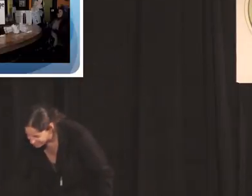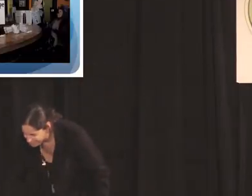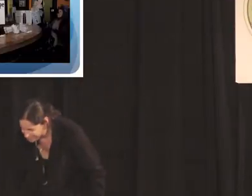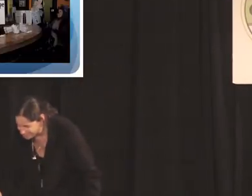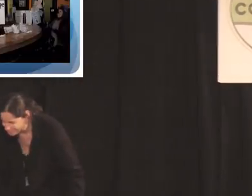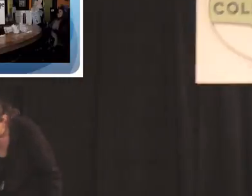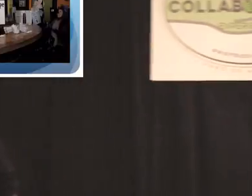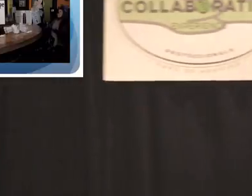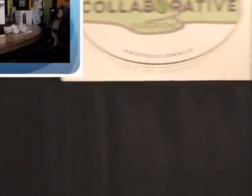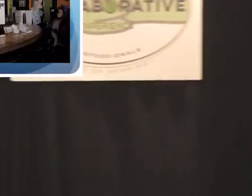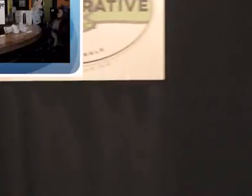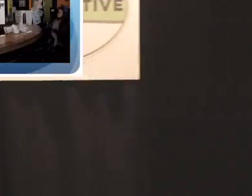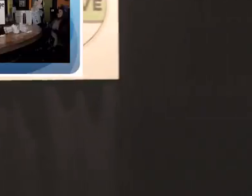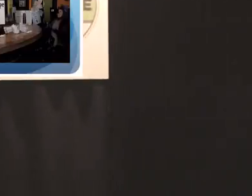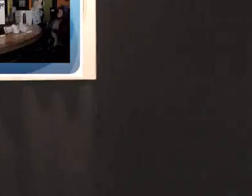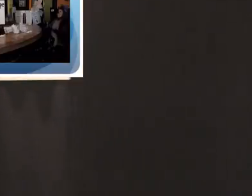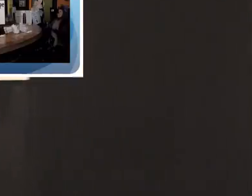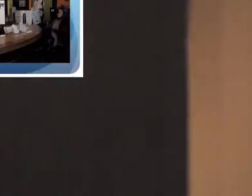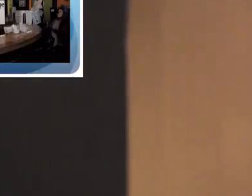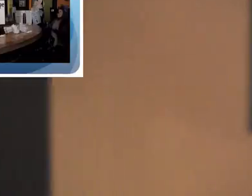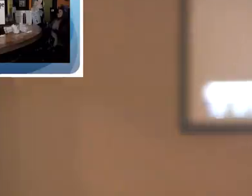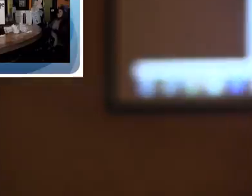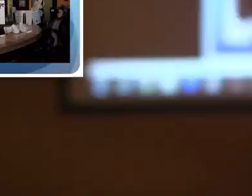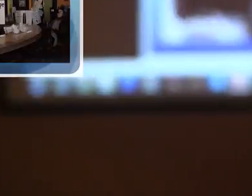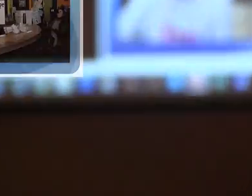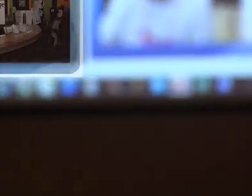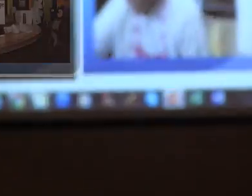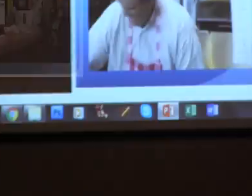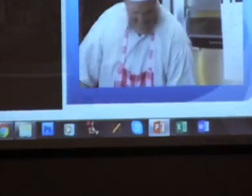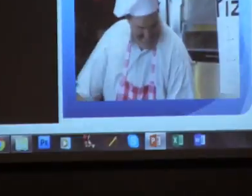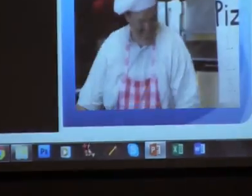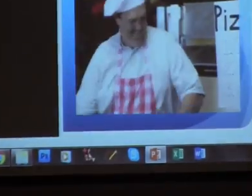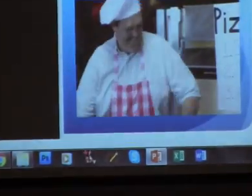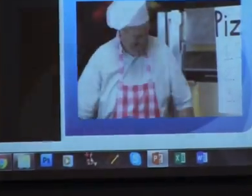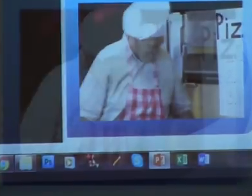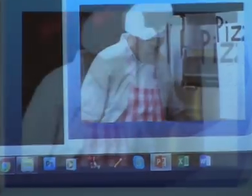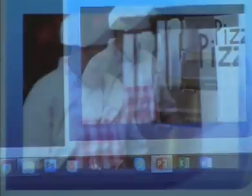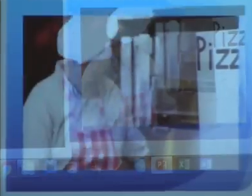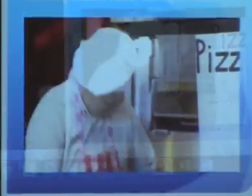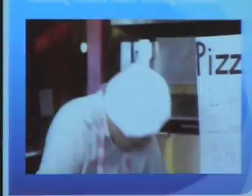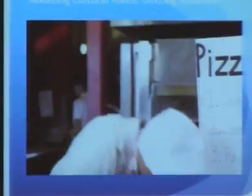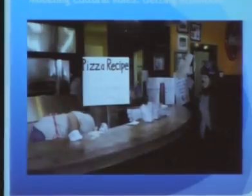How to get attention. Or teaching how to get attention. [ Video ] Hey!